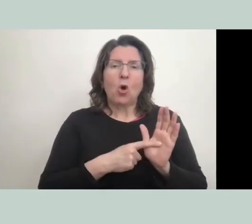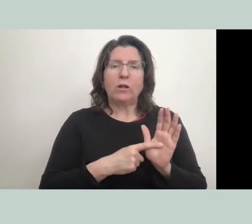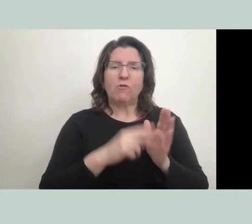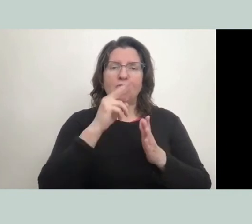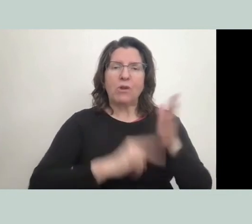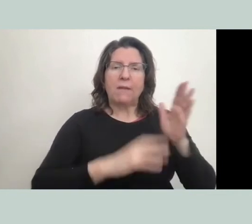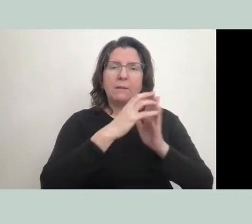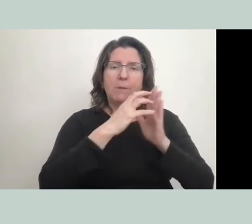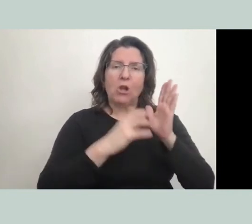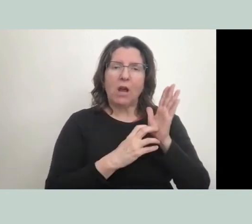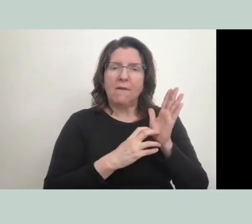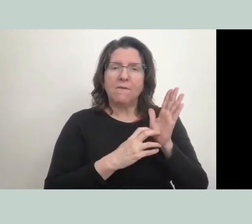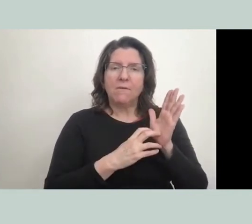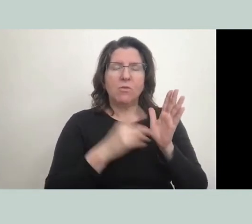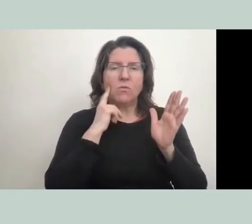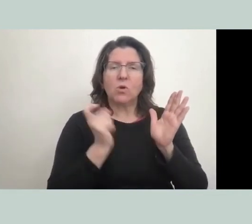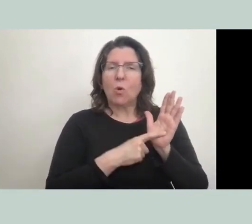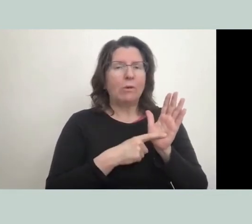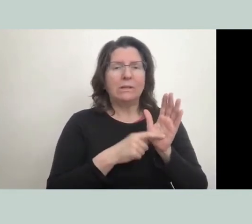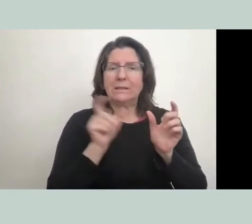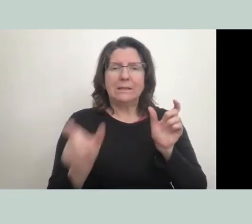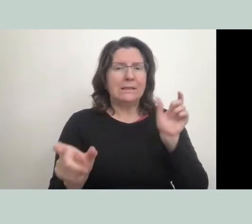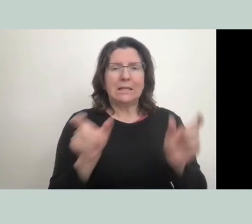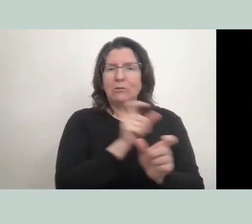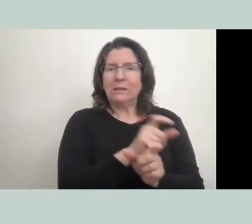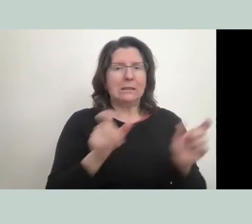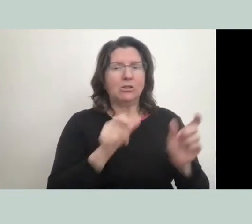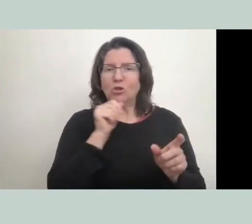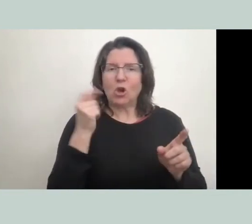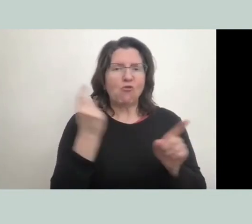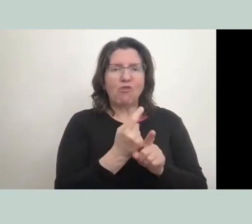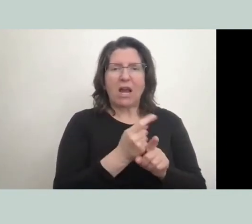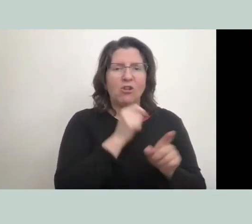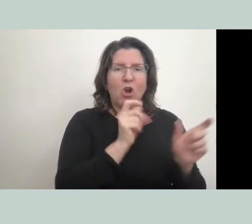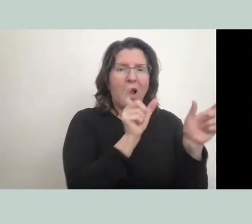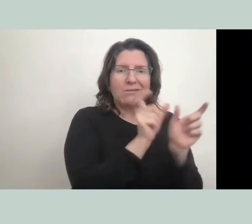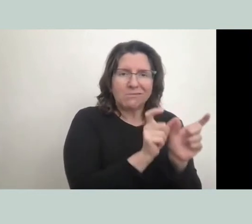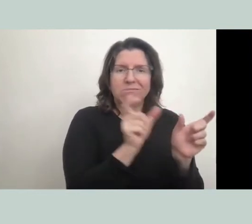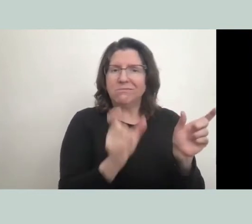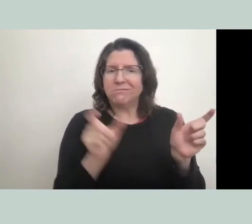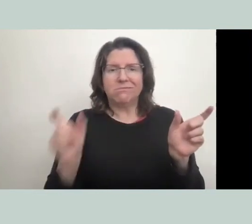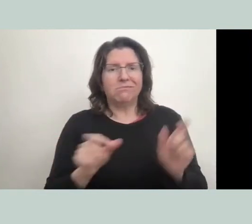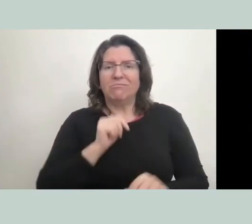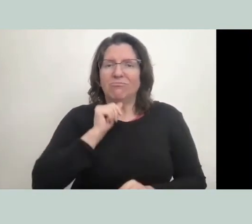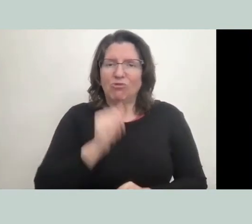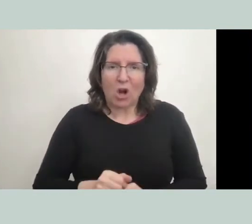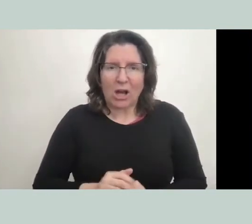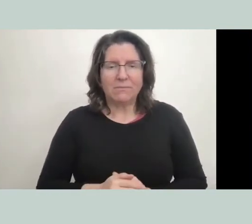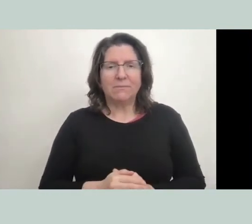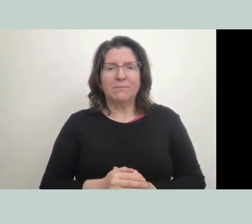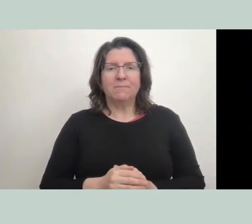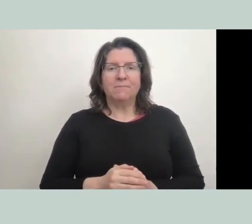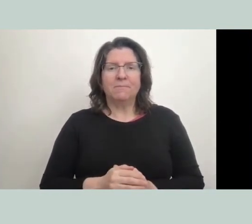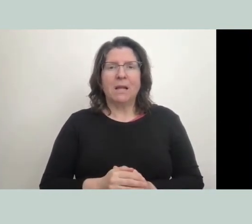You can read this paragraph and you'll see that clearly things are out of order! It doesn't make sense this way.